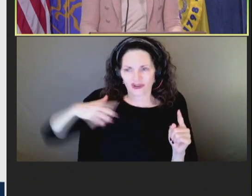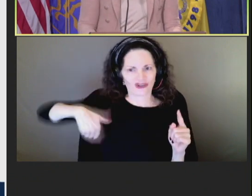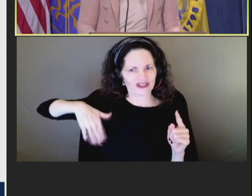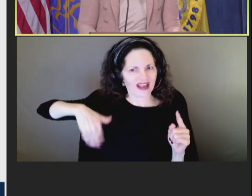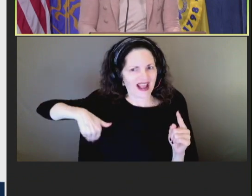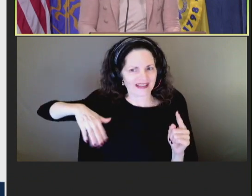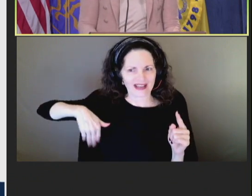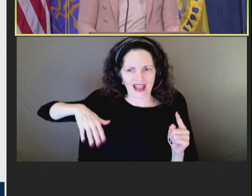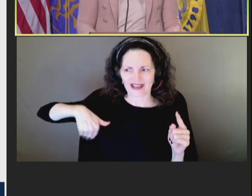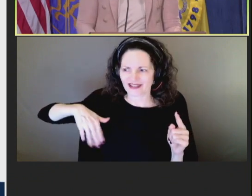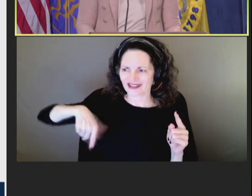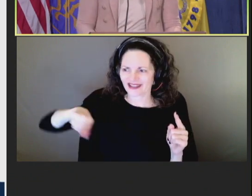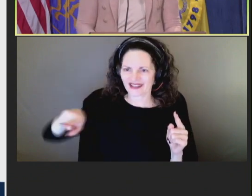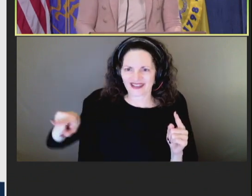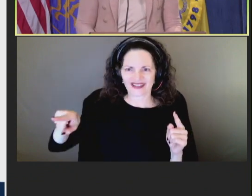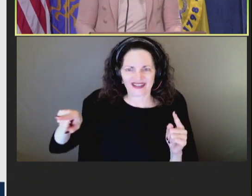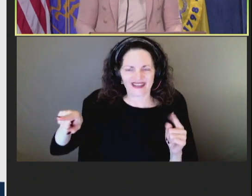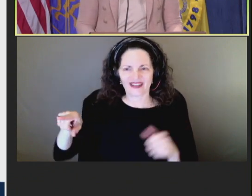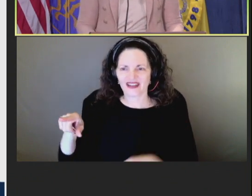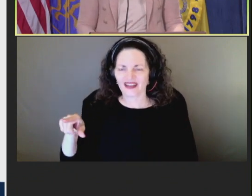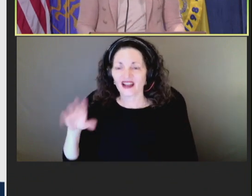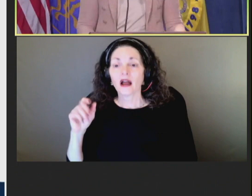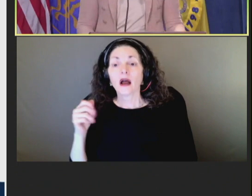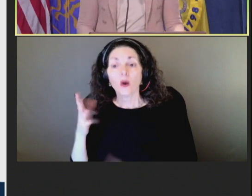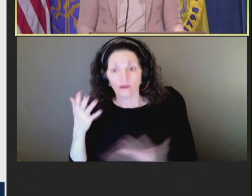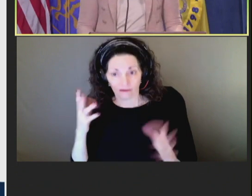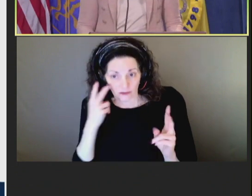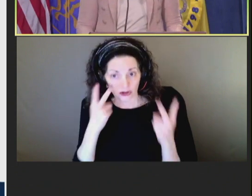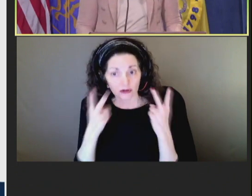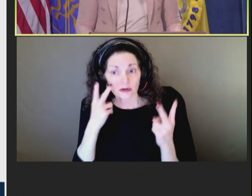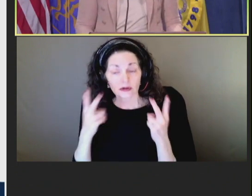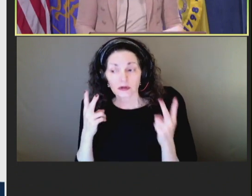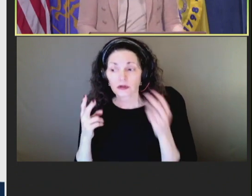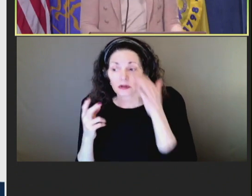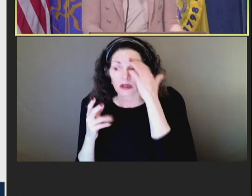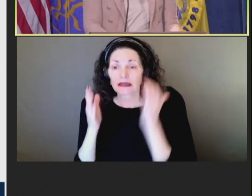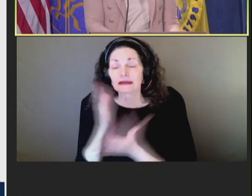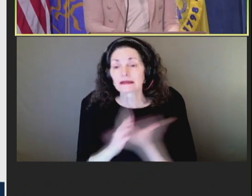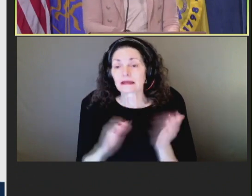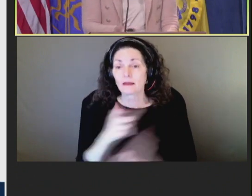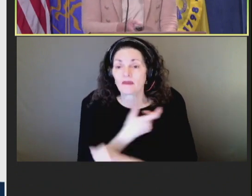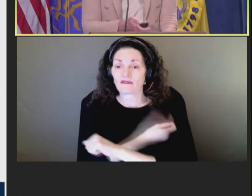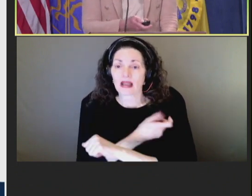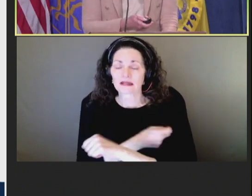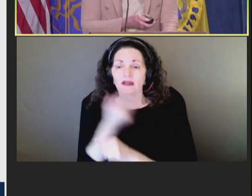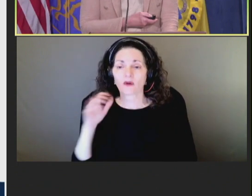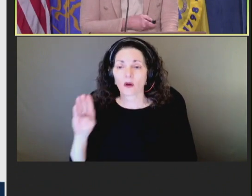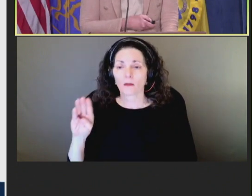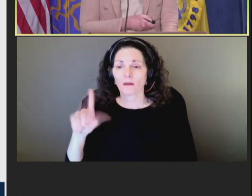up there. We already do see some vaccine treatments in bladder cancer. And they're